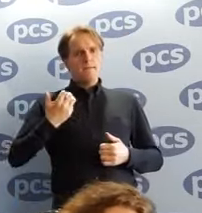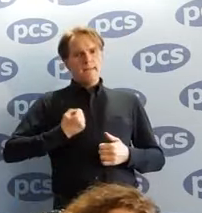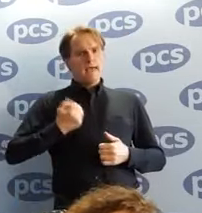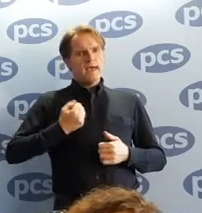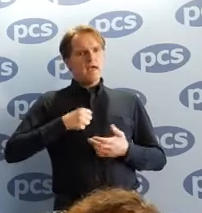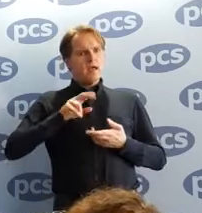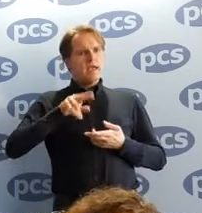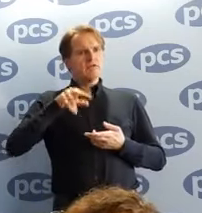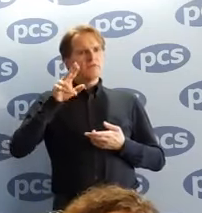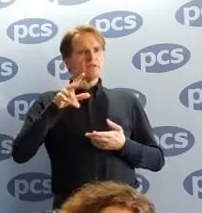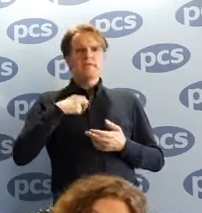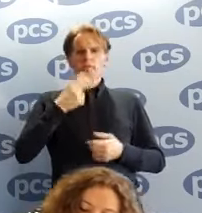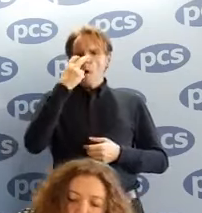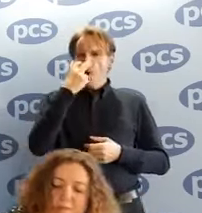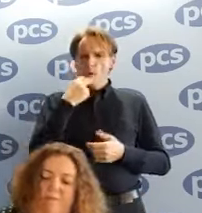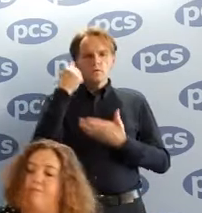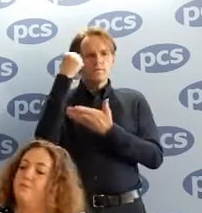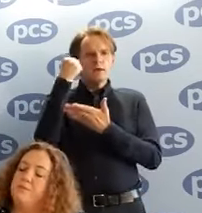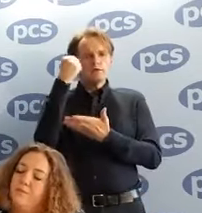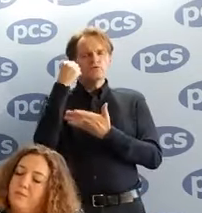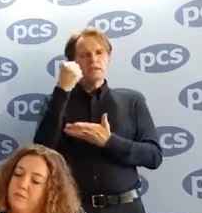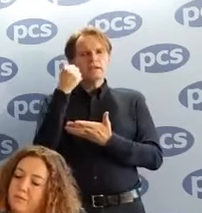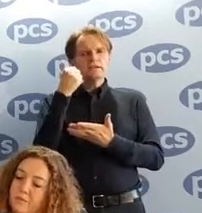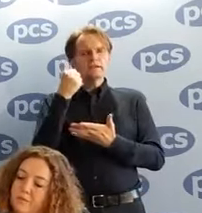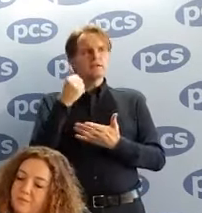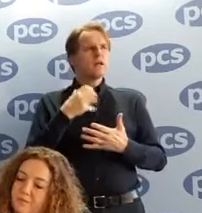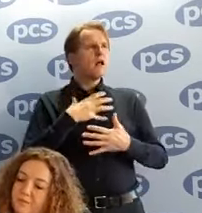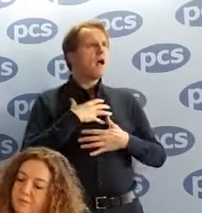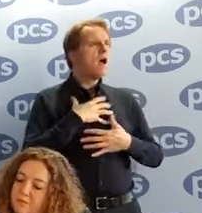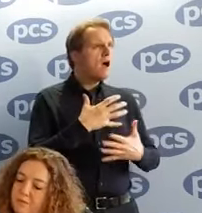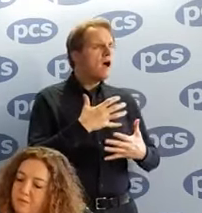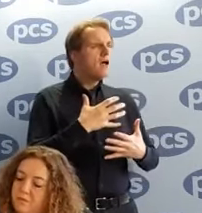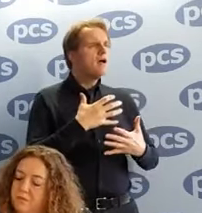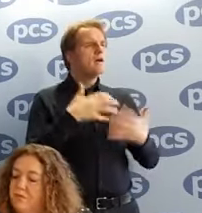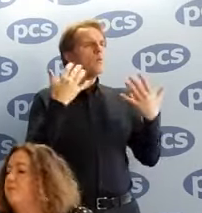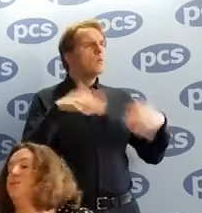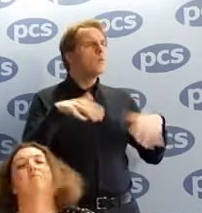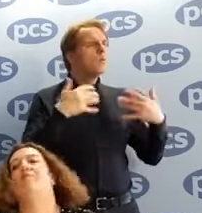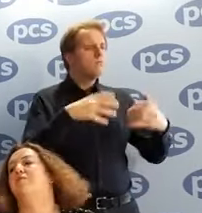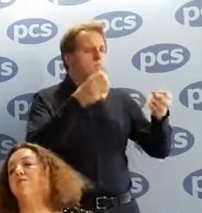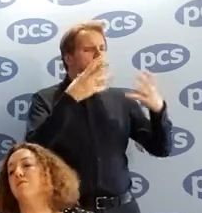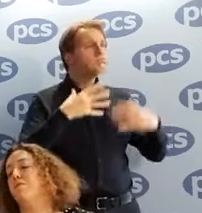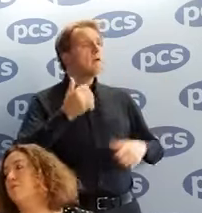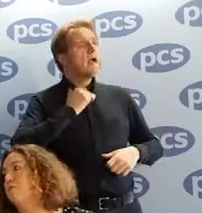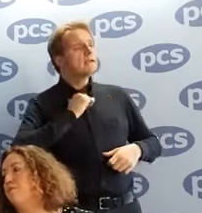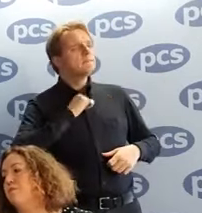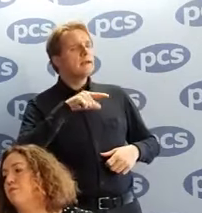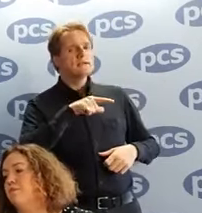cannot really, you have to take a sharp intake of breath, to think what they're trying to get away with and they've literally written to us and said